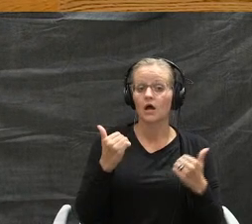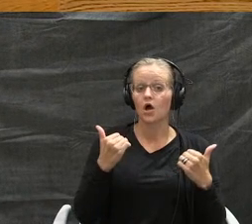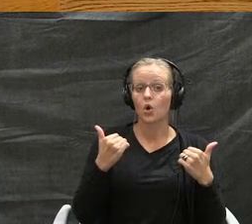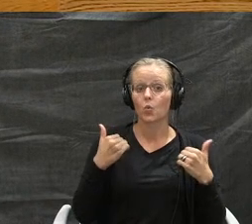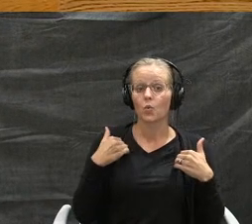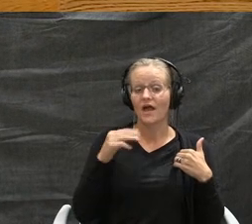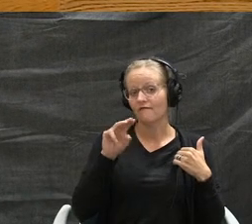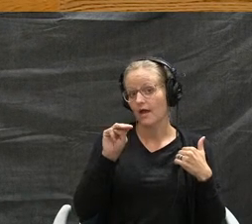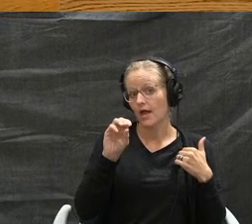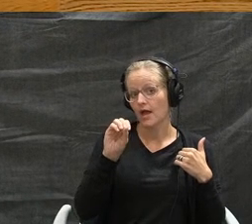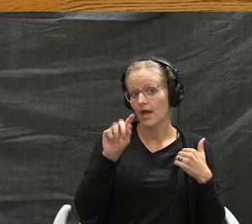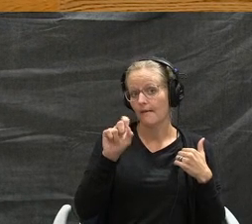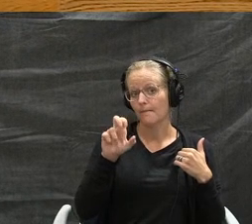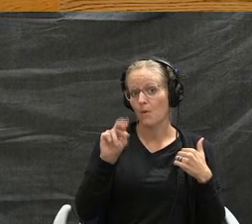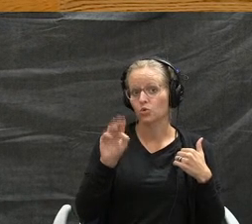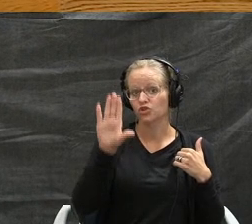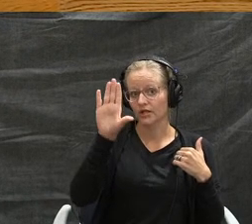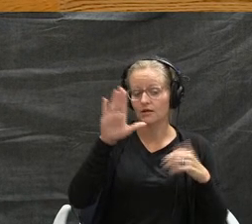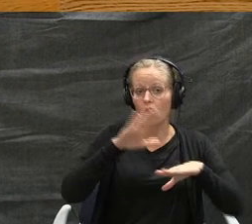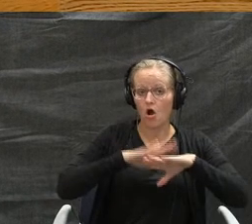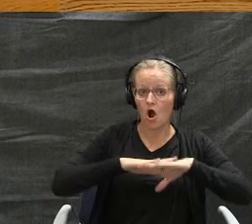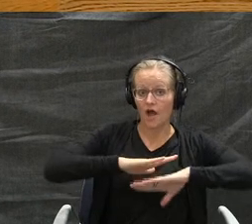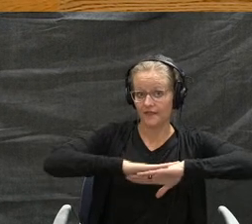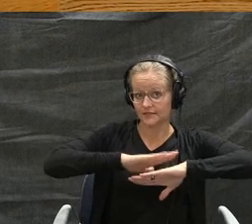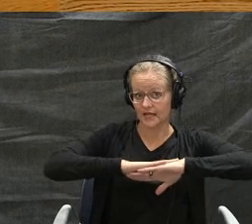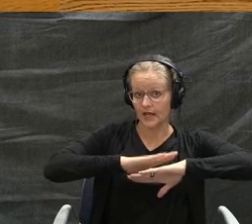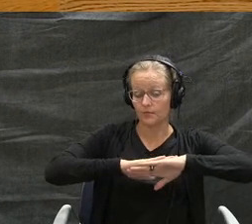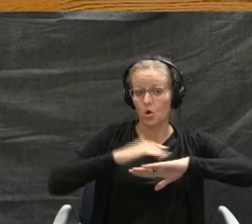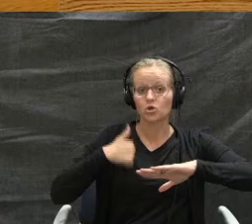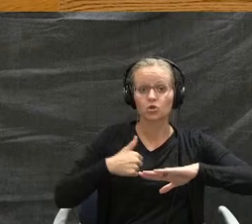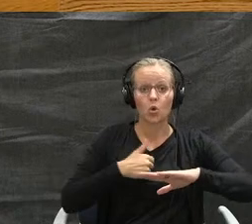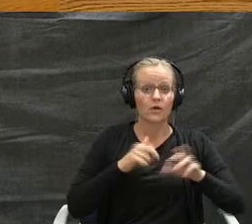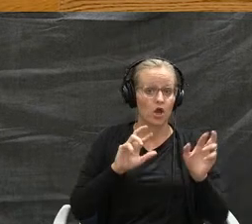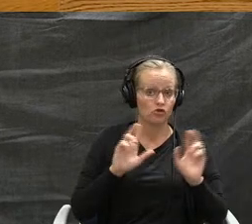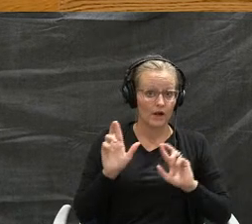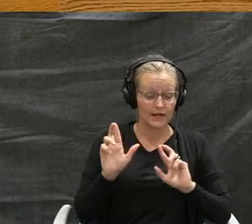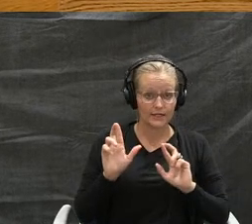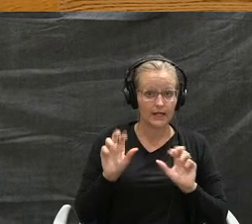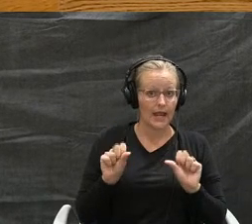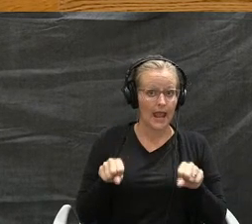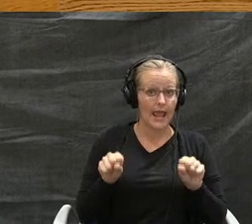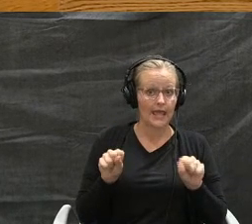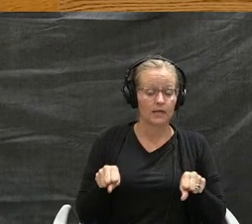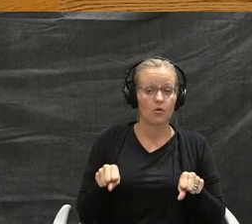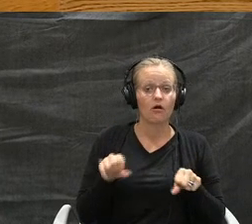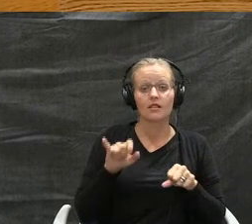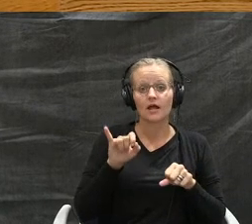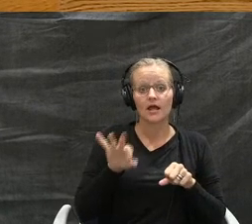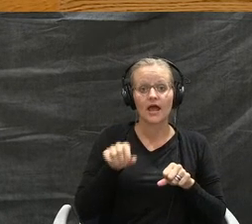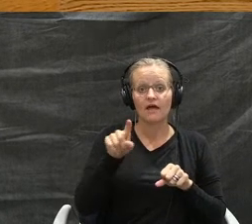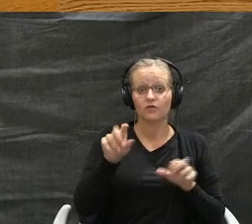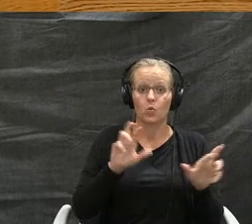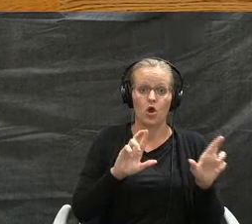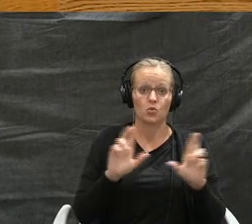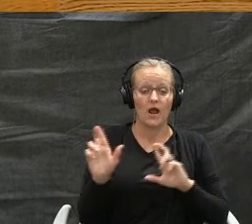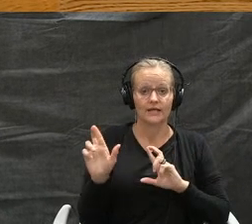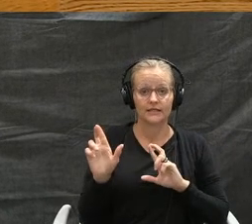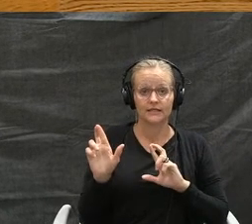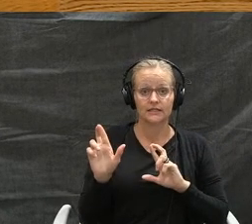able to. If you are ready to go to roll call vote or if